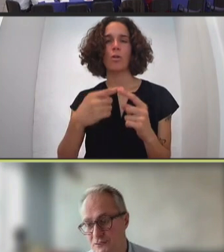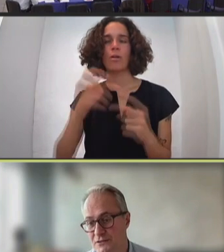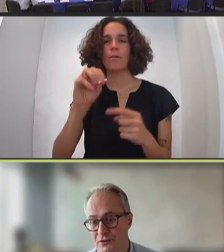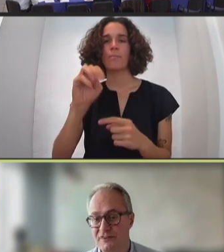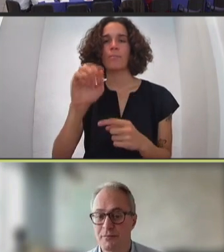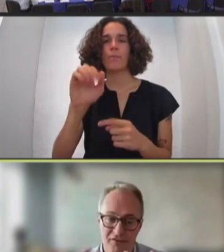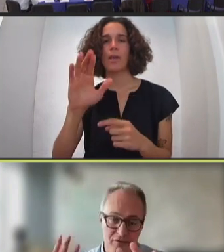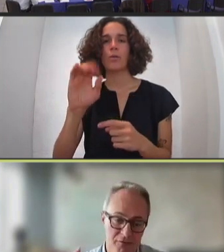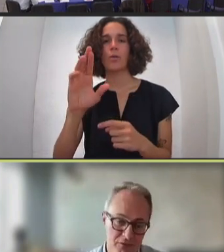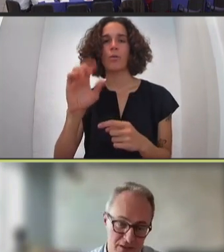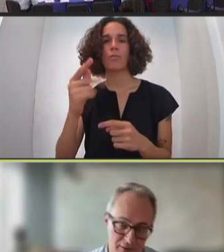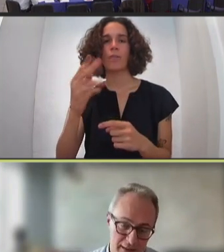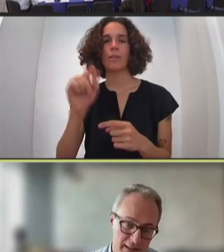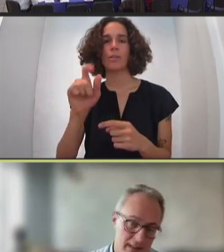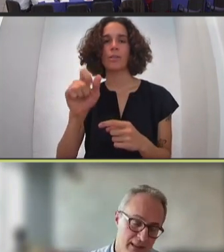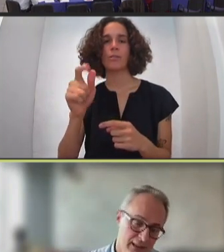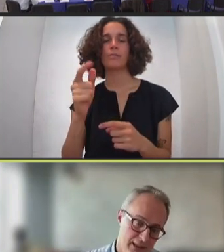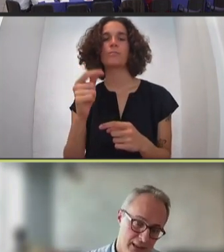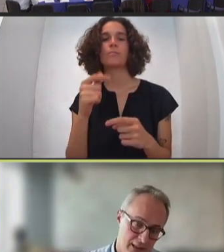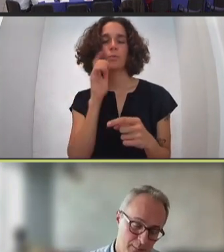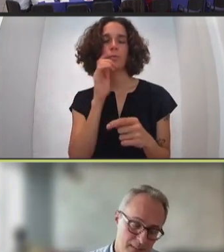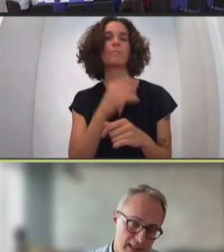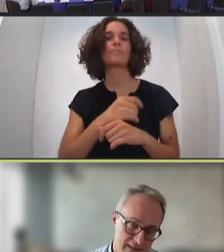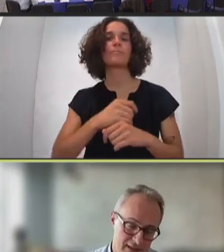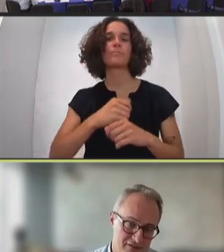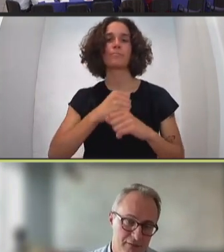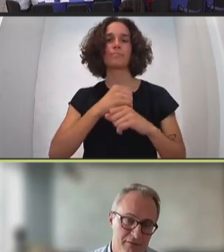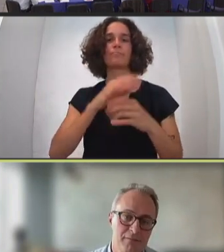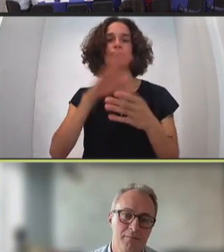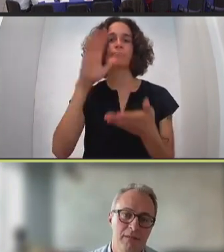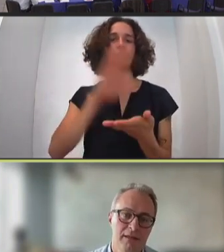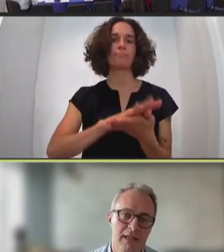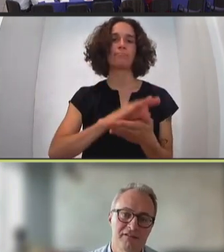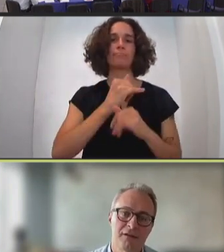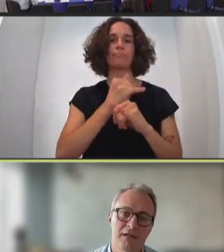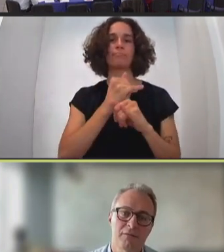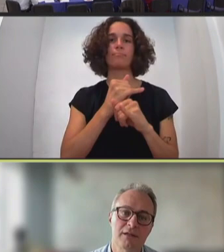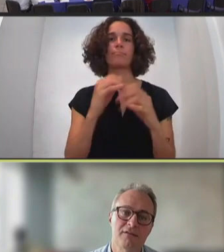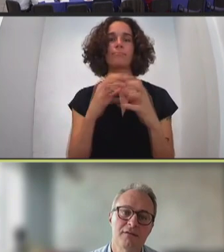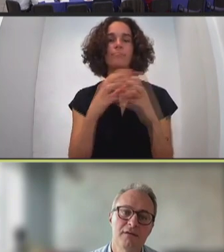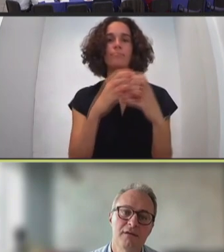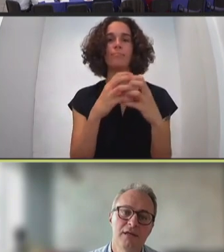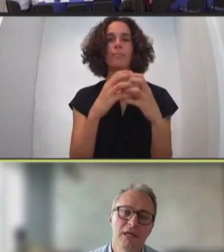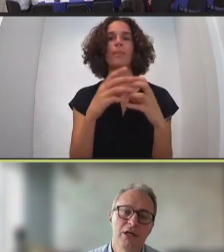which are responsible for generating B and T cells. Next slide, please.